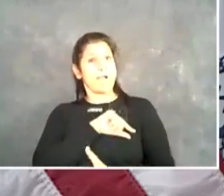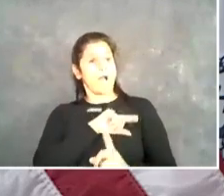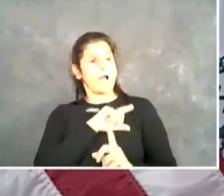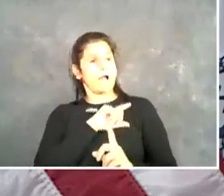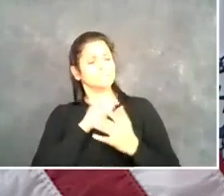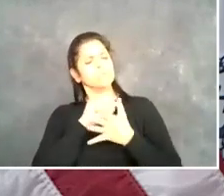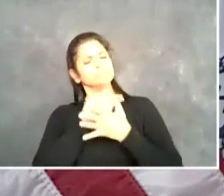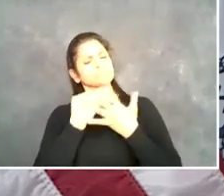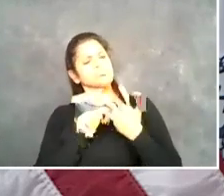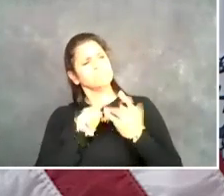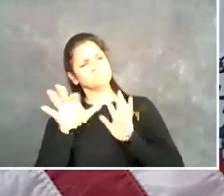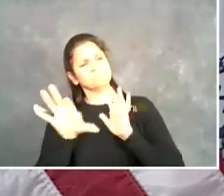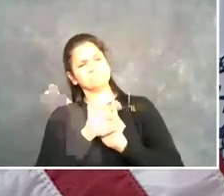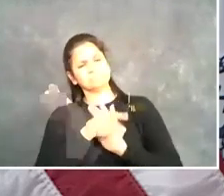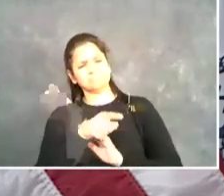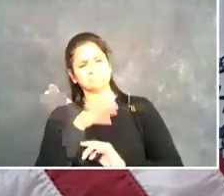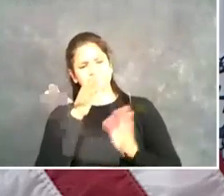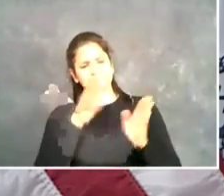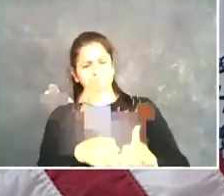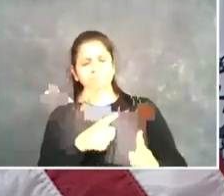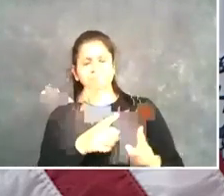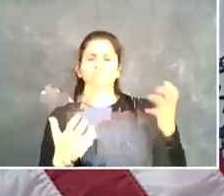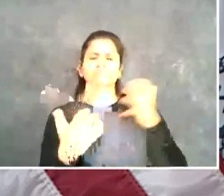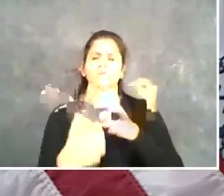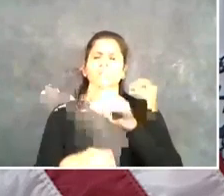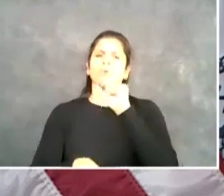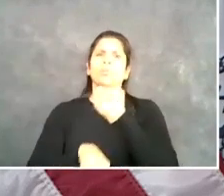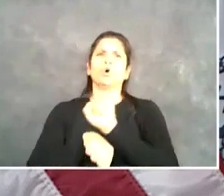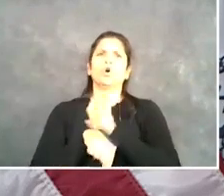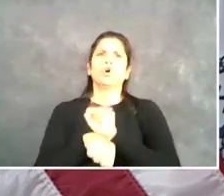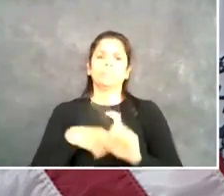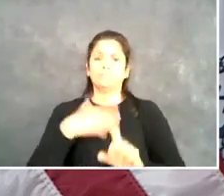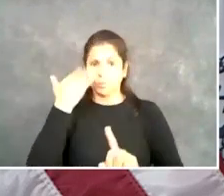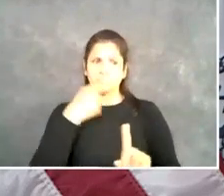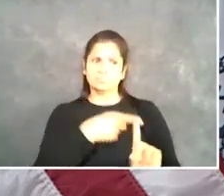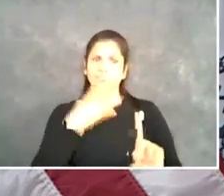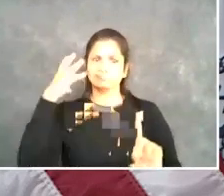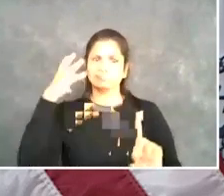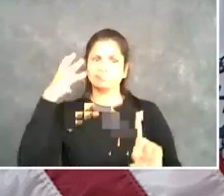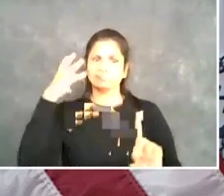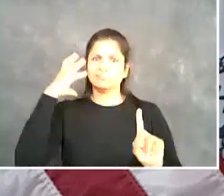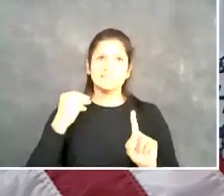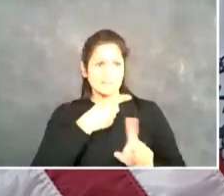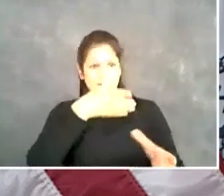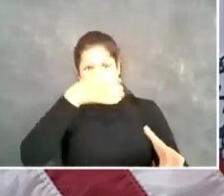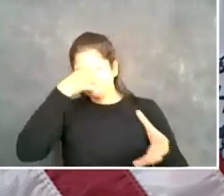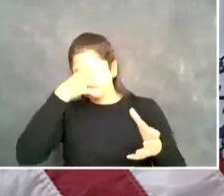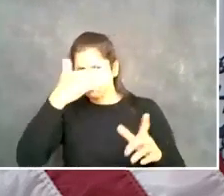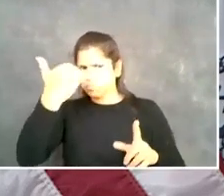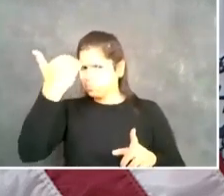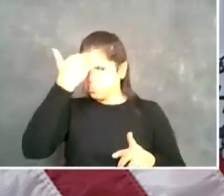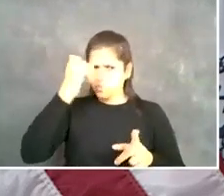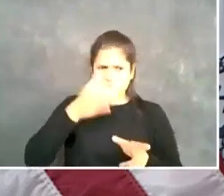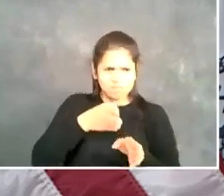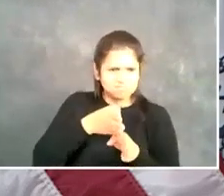THE VISION. WHO HAS THE STANDING IN THIS ADMINISTRATION, BECAUSE THIS IS